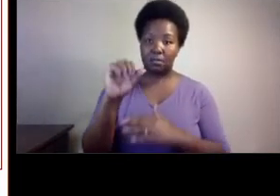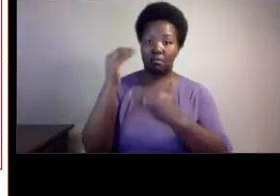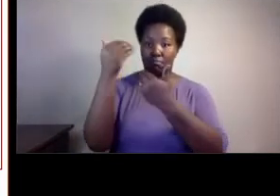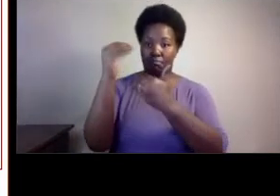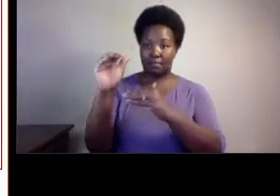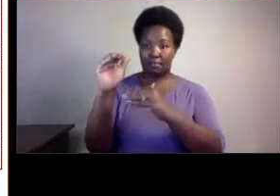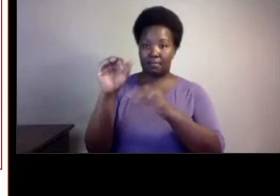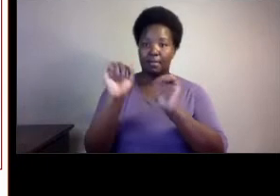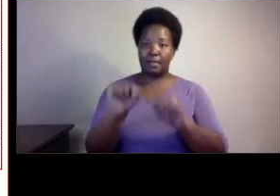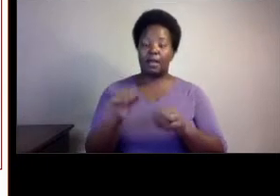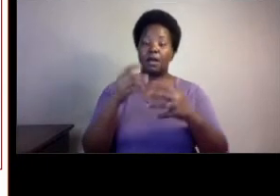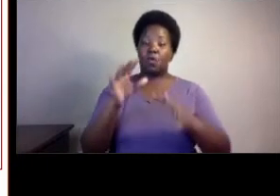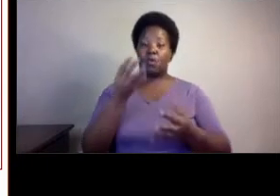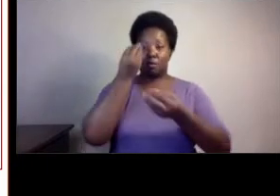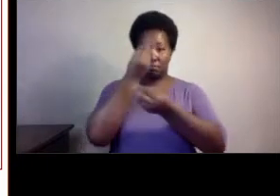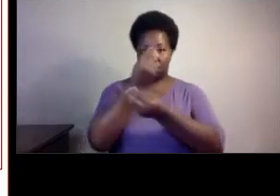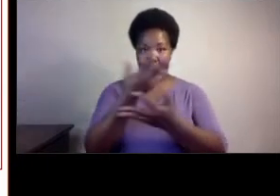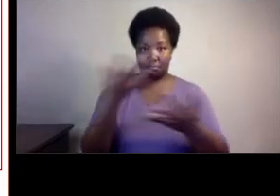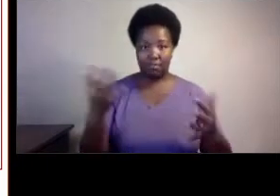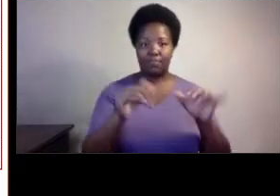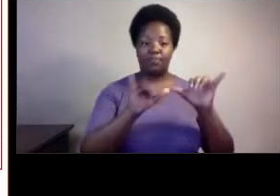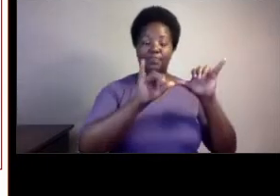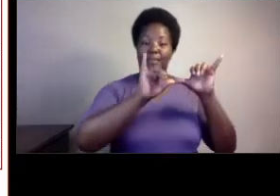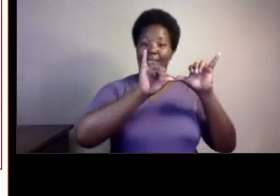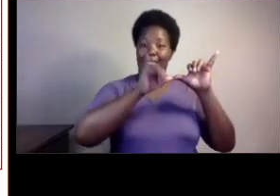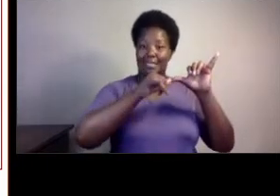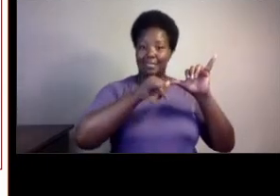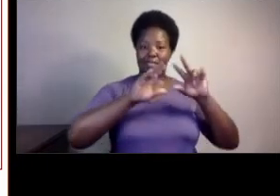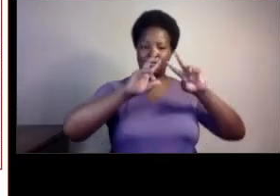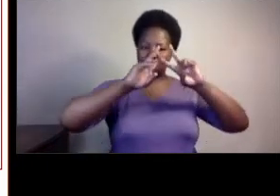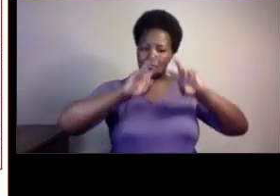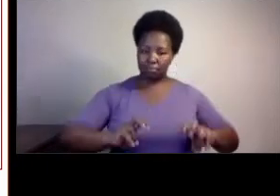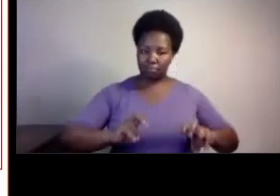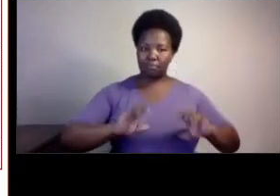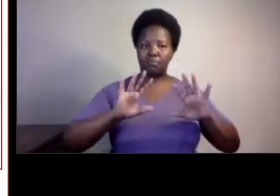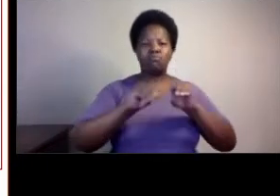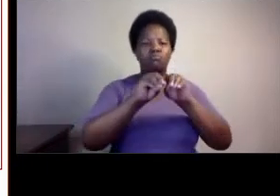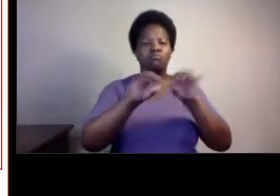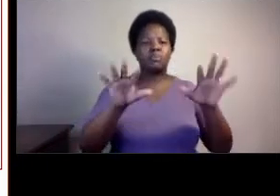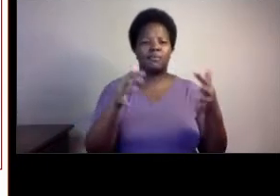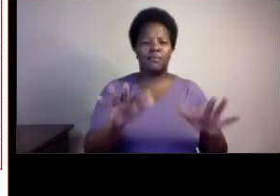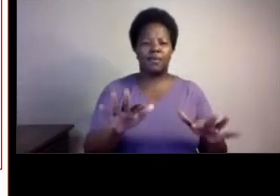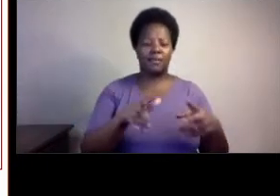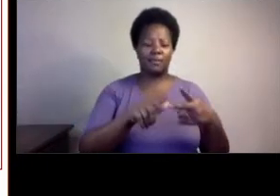out a notice of intent and then completed a design the yellow highlighted section